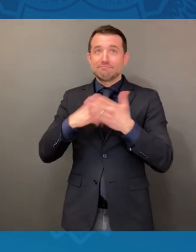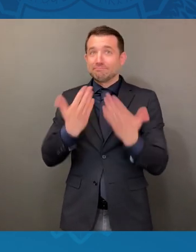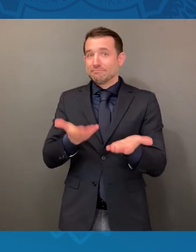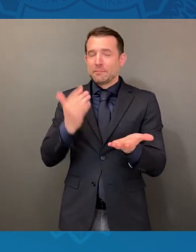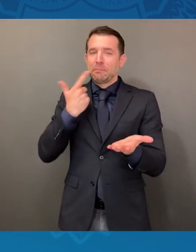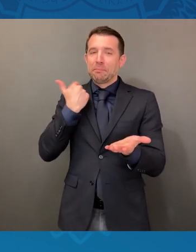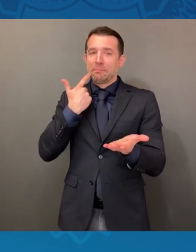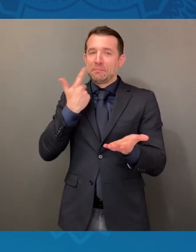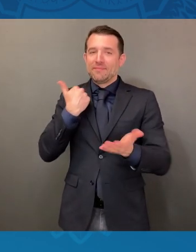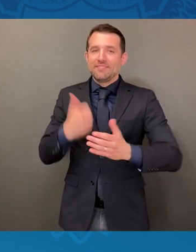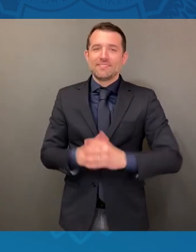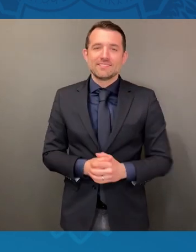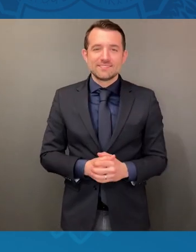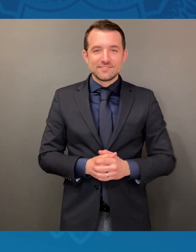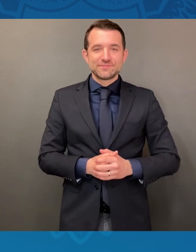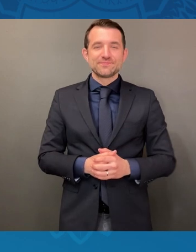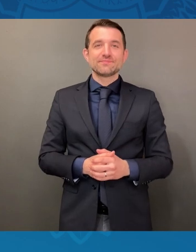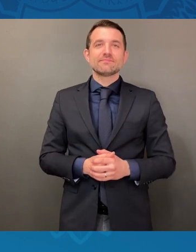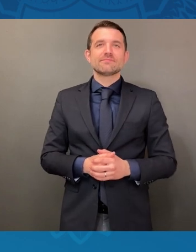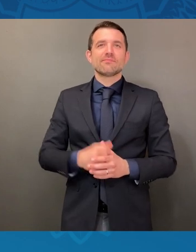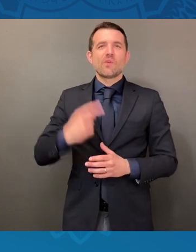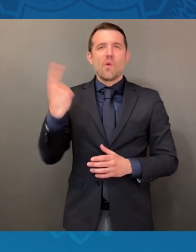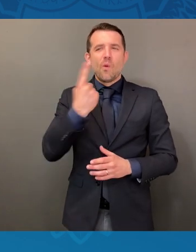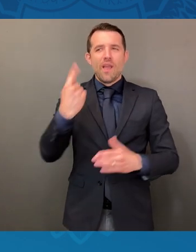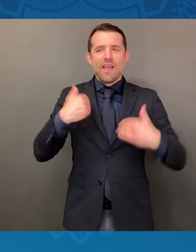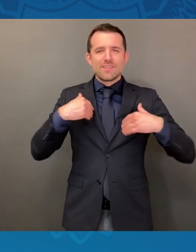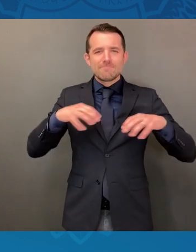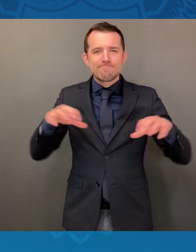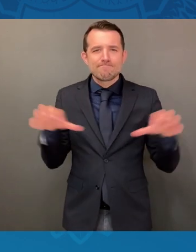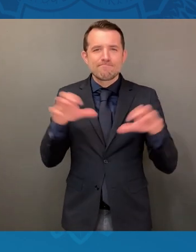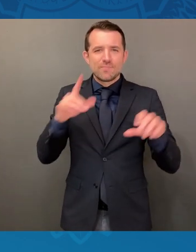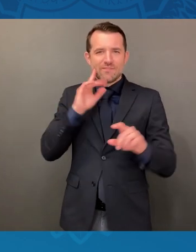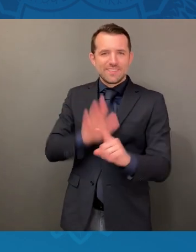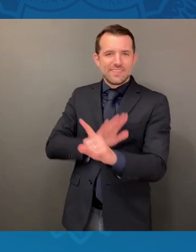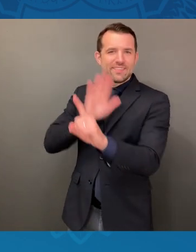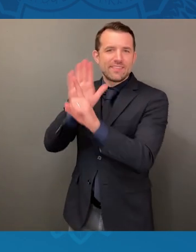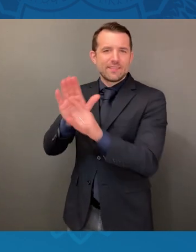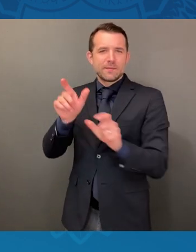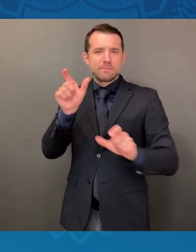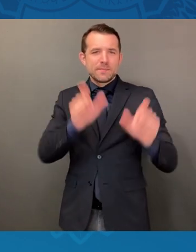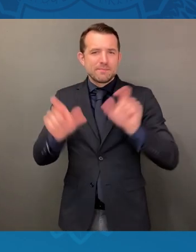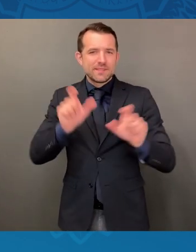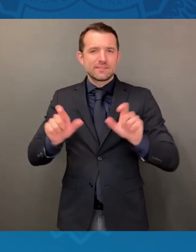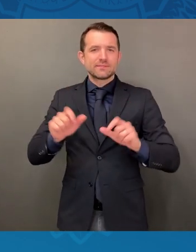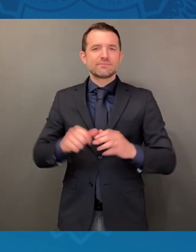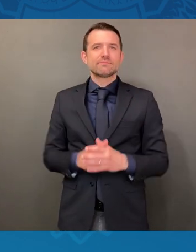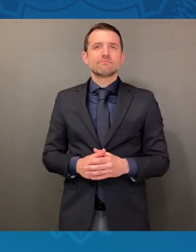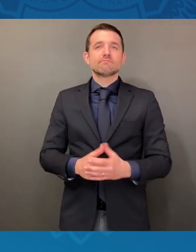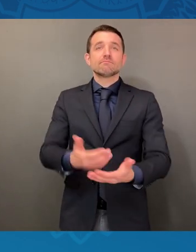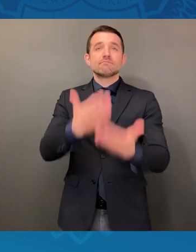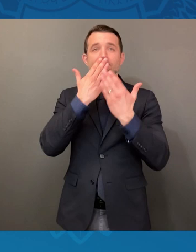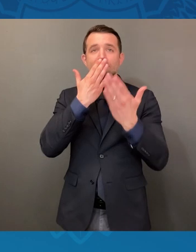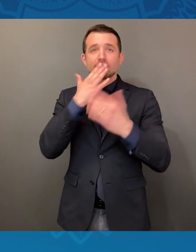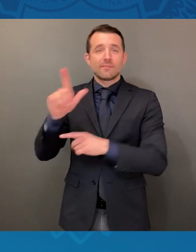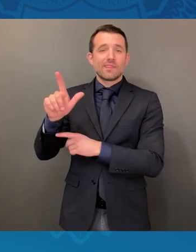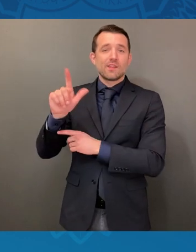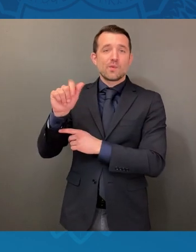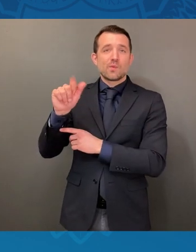and I was fighting for the people of this district. And I also want to thank the Louisiana congressional delegation for warming us to the state.